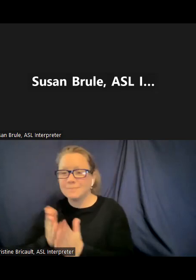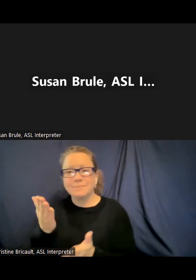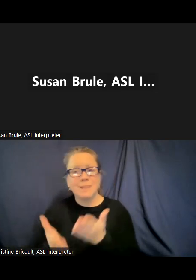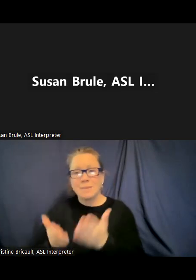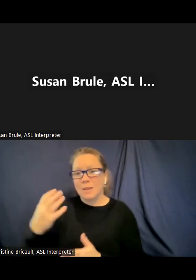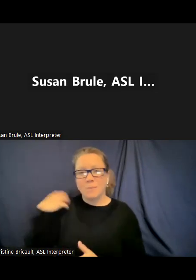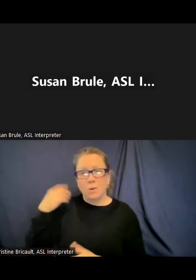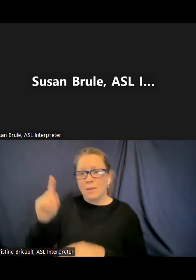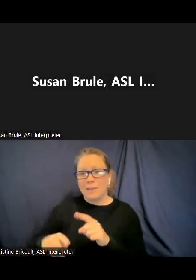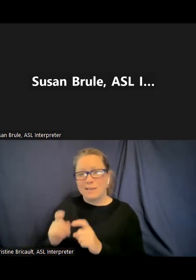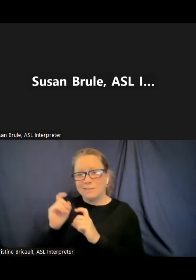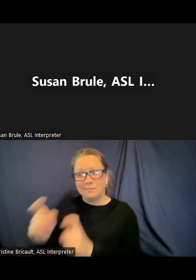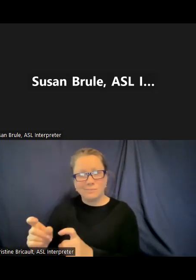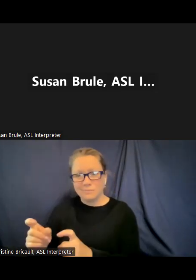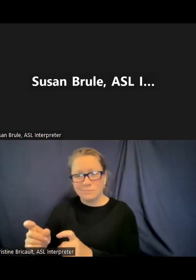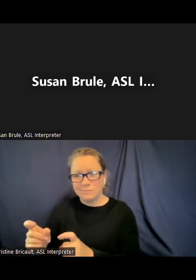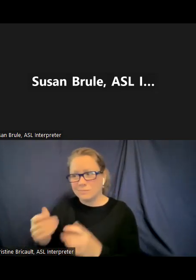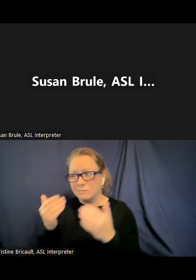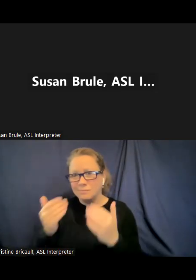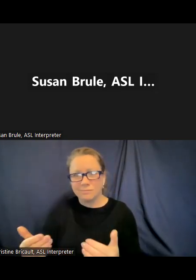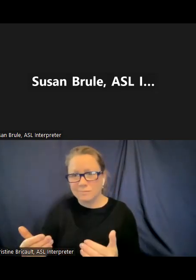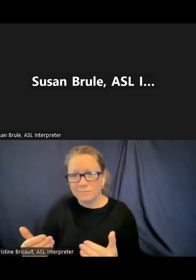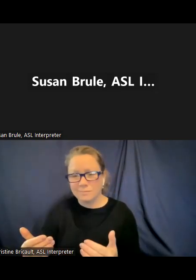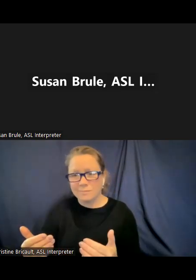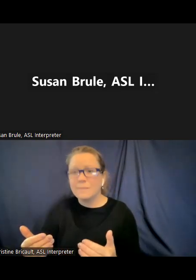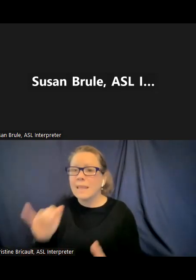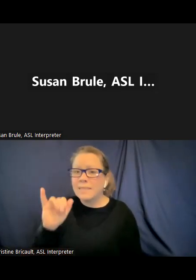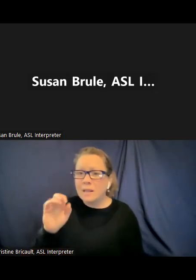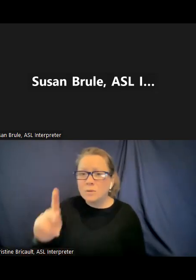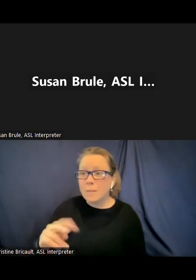And that's okay. But that doesn't mean that you say "No" and the conversation stops.